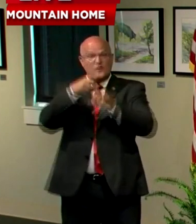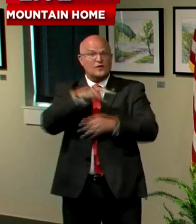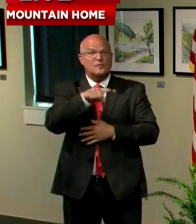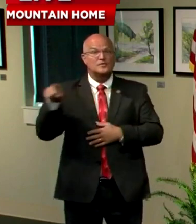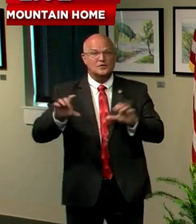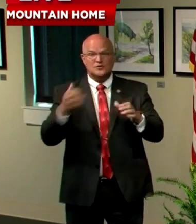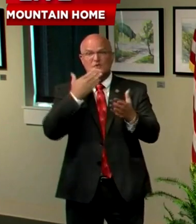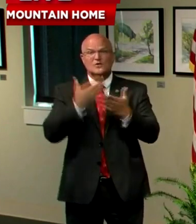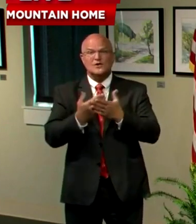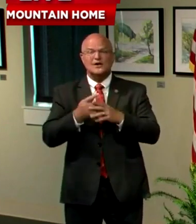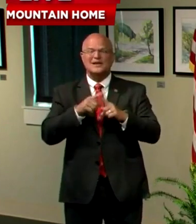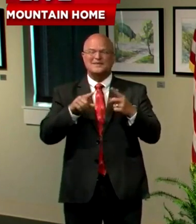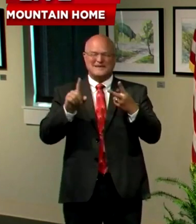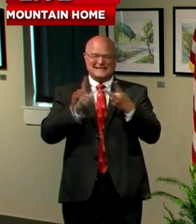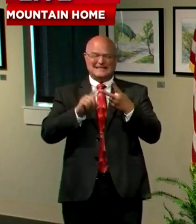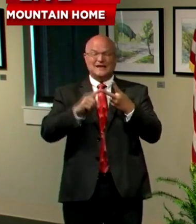THAT HAS FEW ACTIVE CASES.